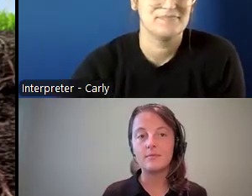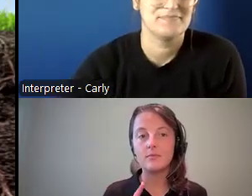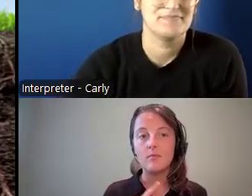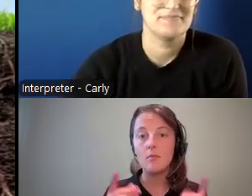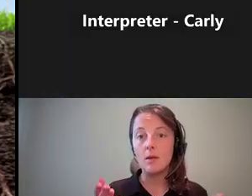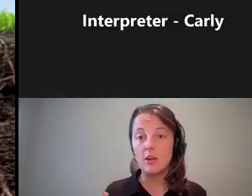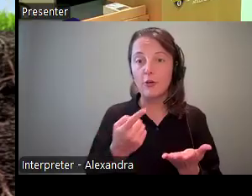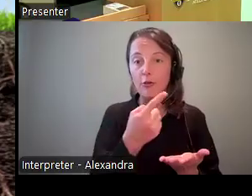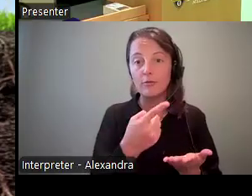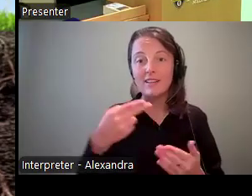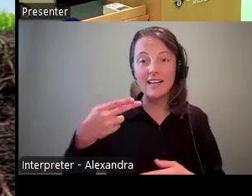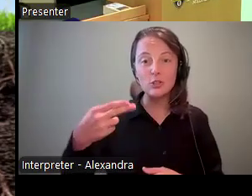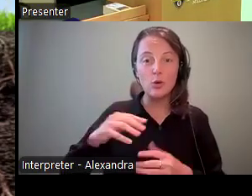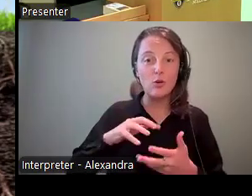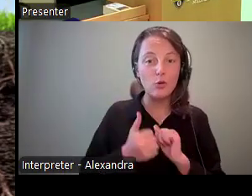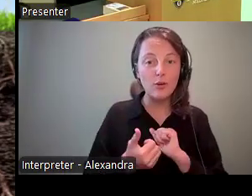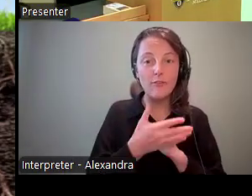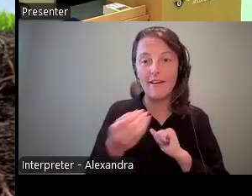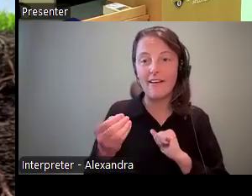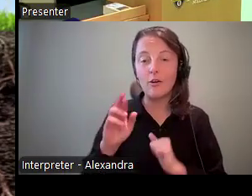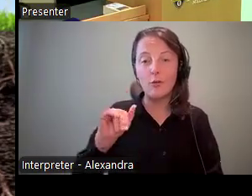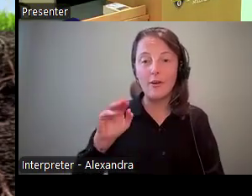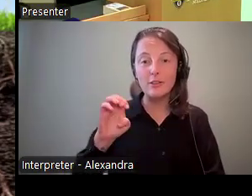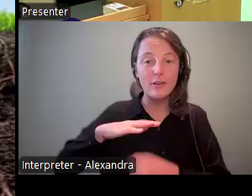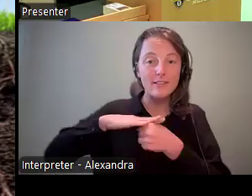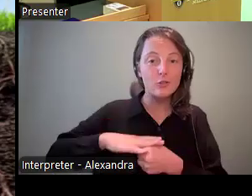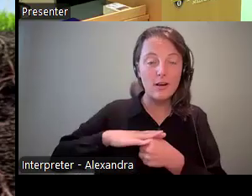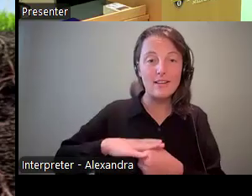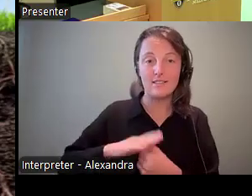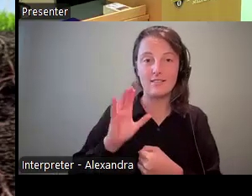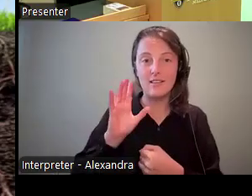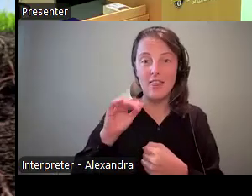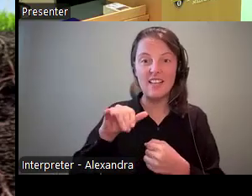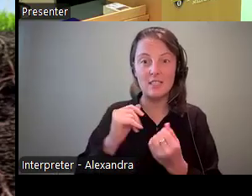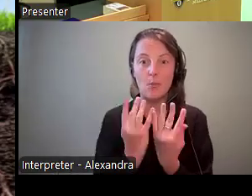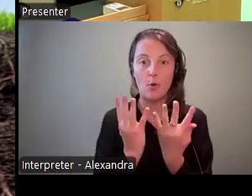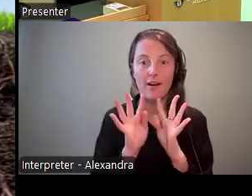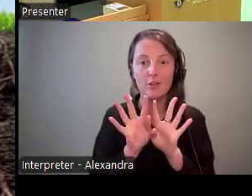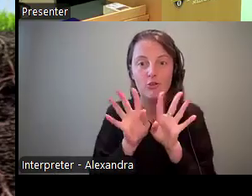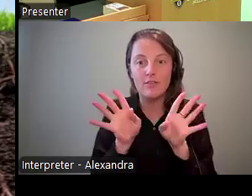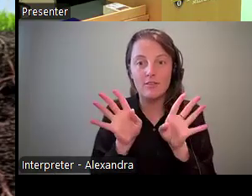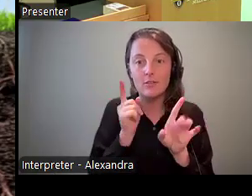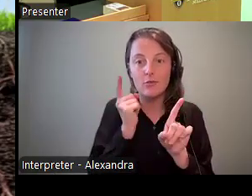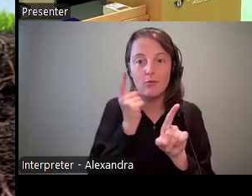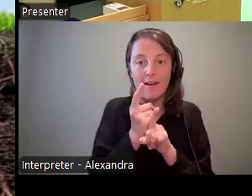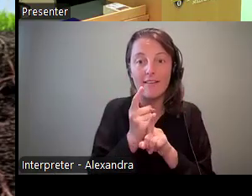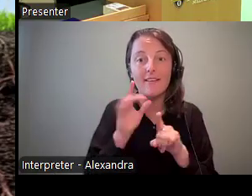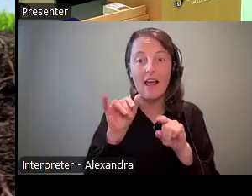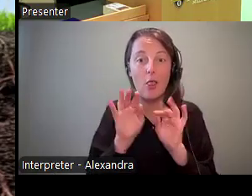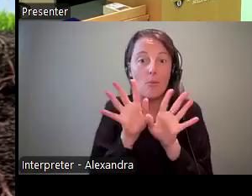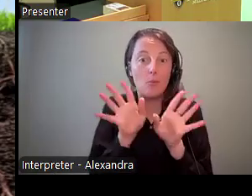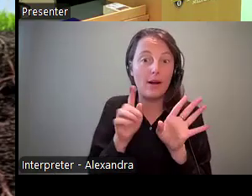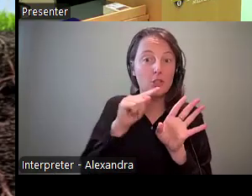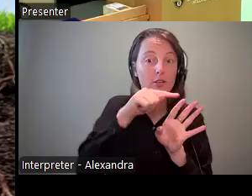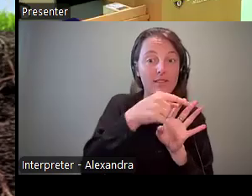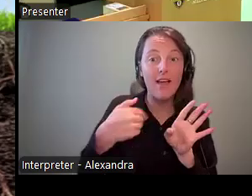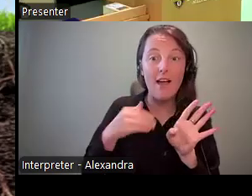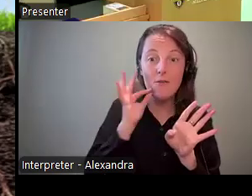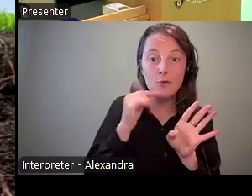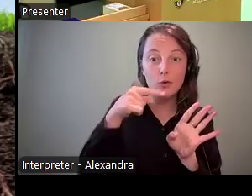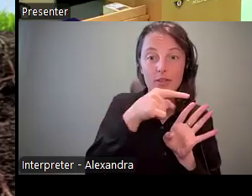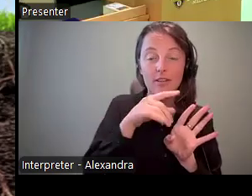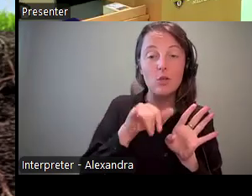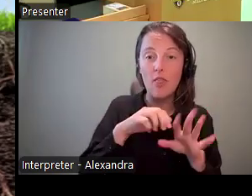the branches produces some fruit. It produces they produce a threat detection intelligence.